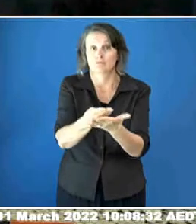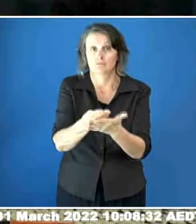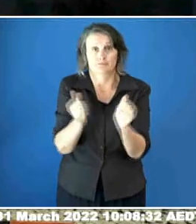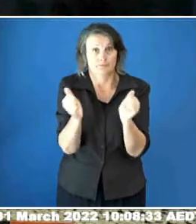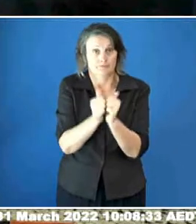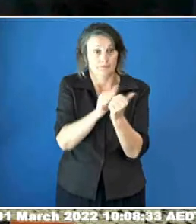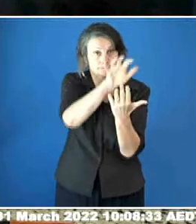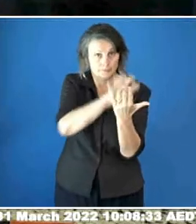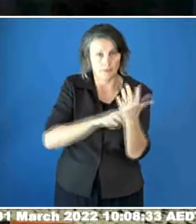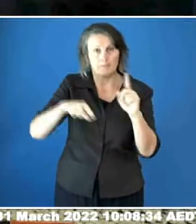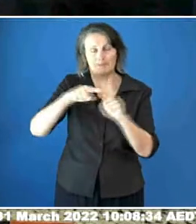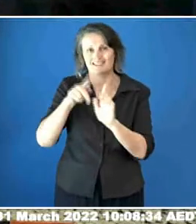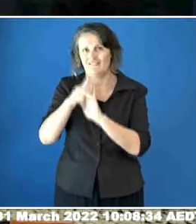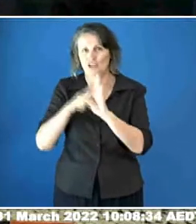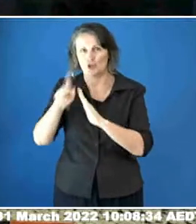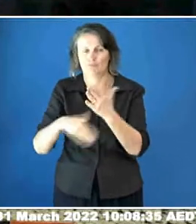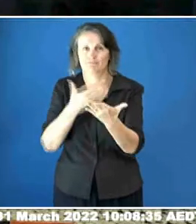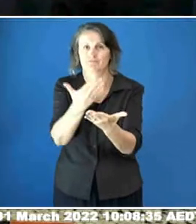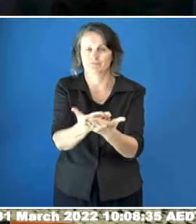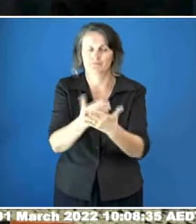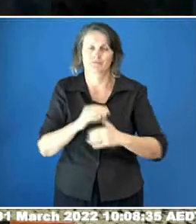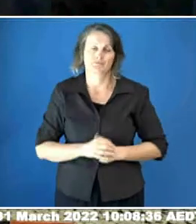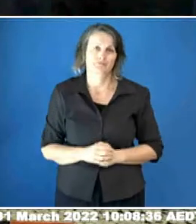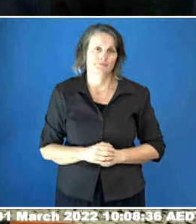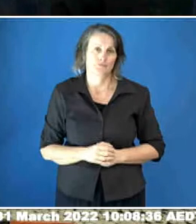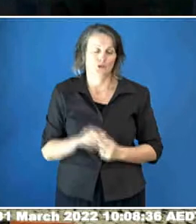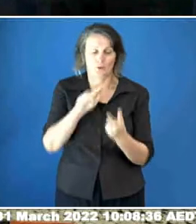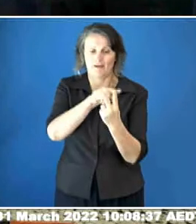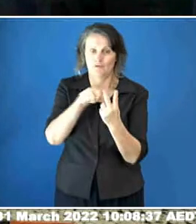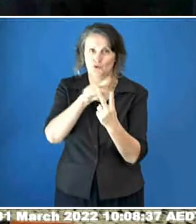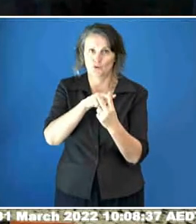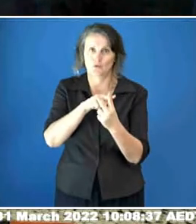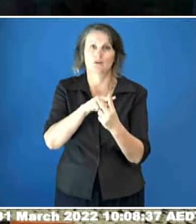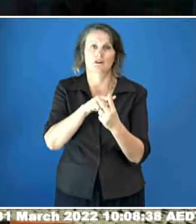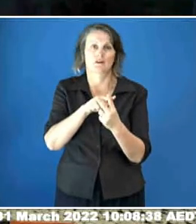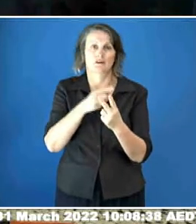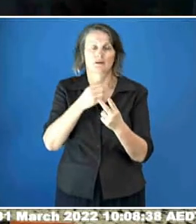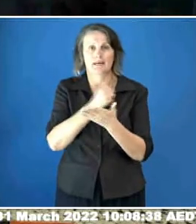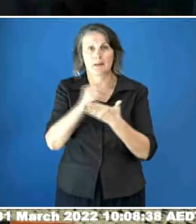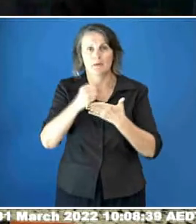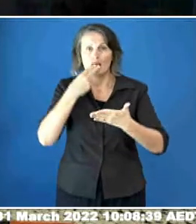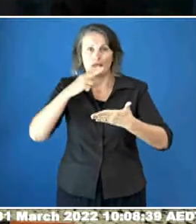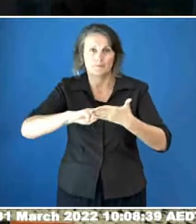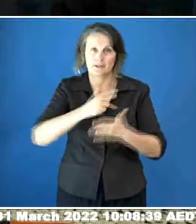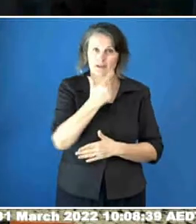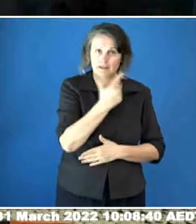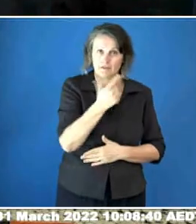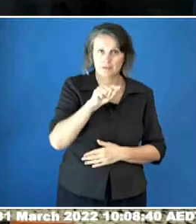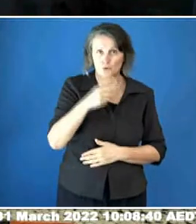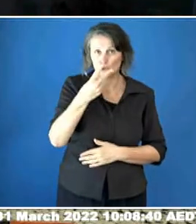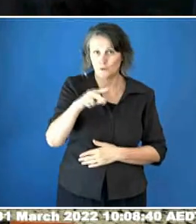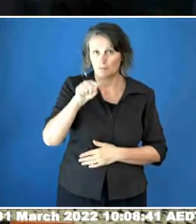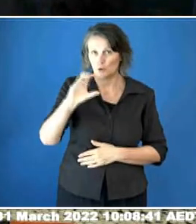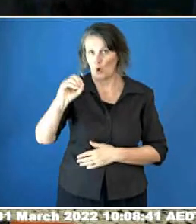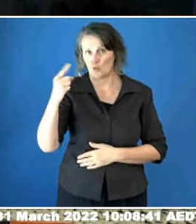Could those two items be identified as Exhibit 17.20.1 and 17.20.2.